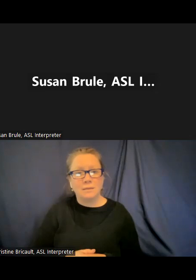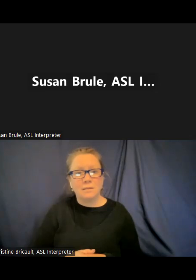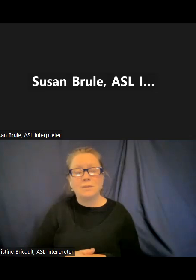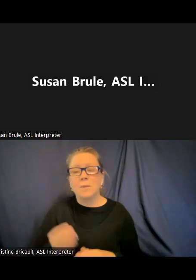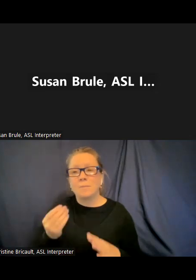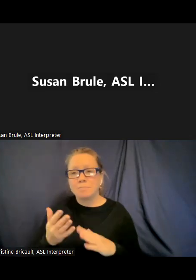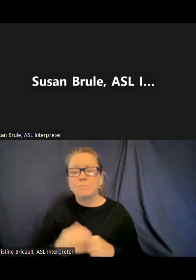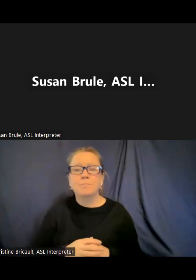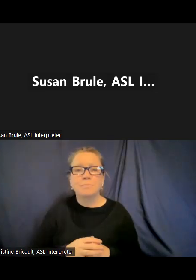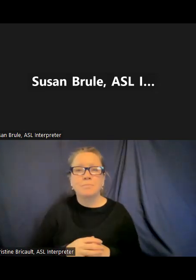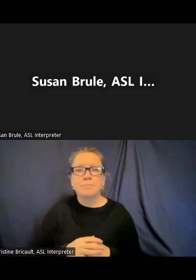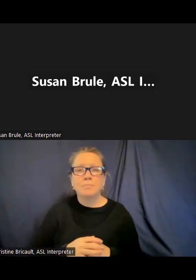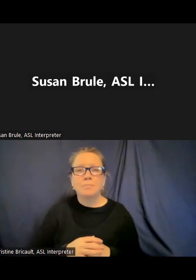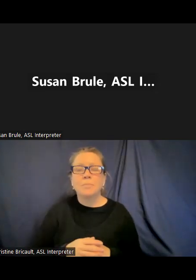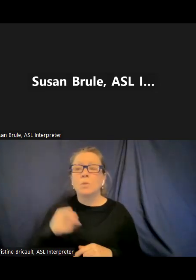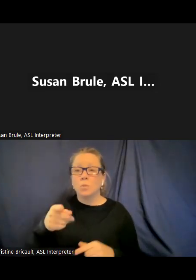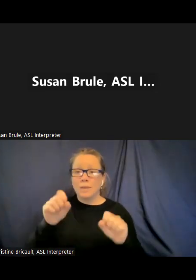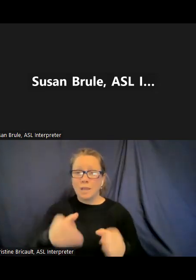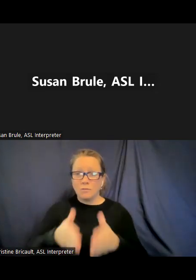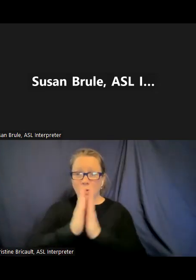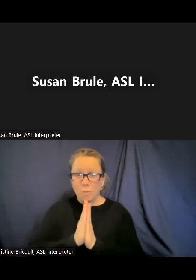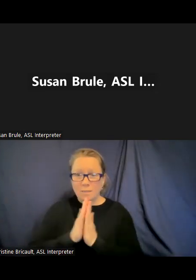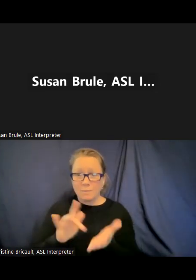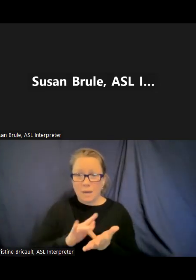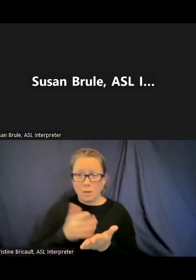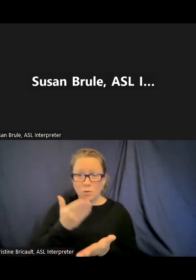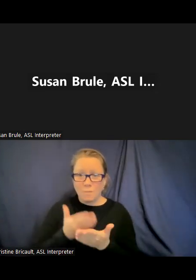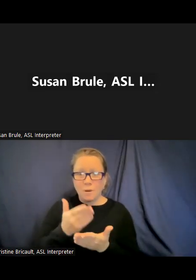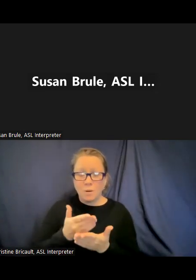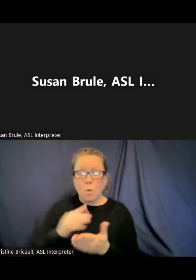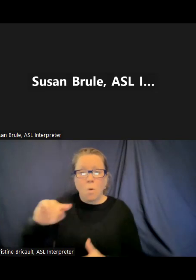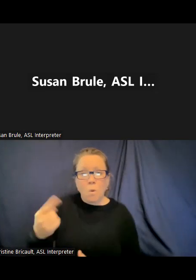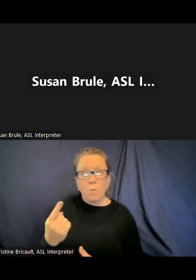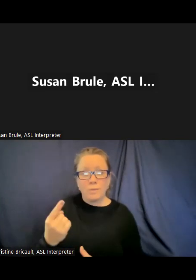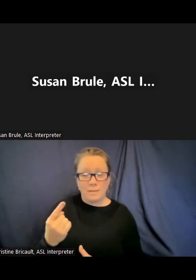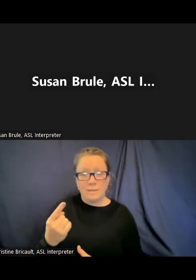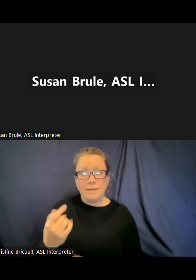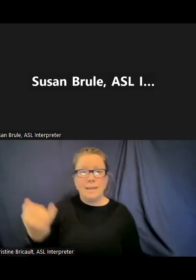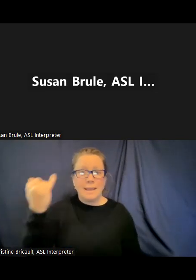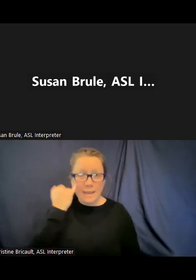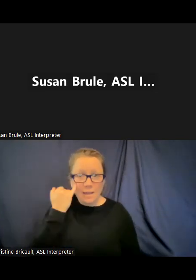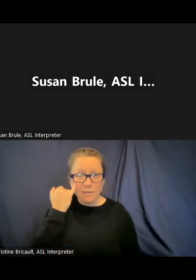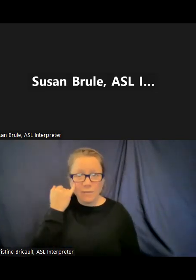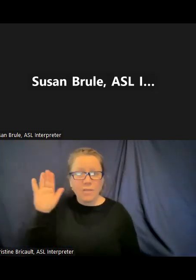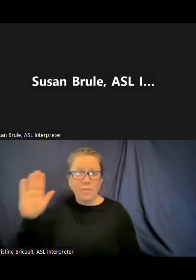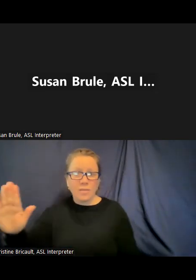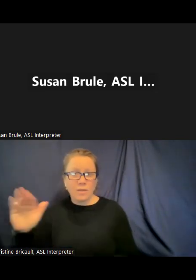You can only request medical documentation if an employee's need